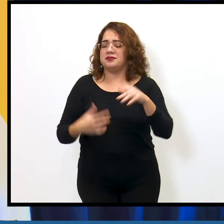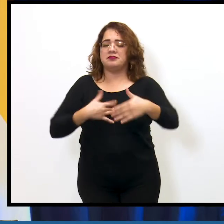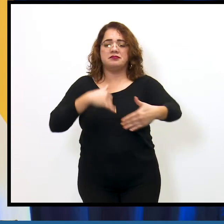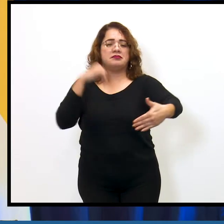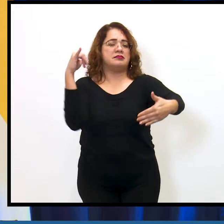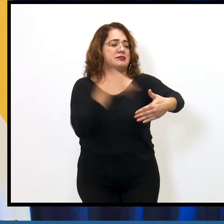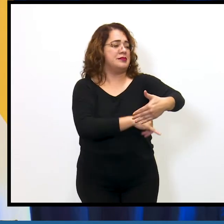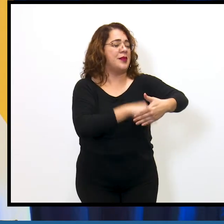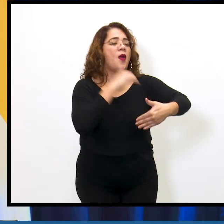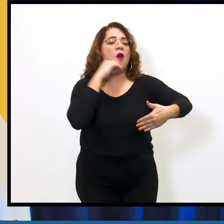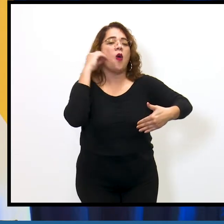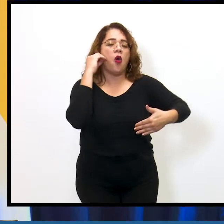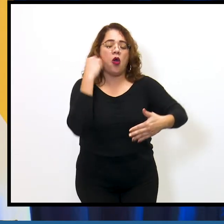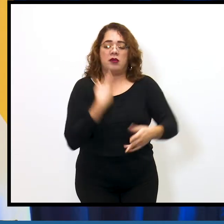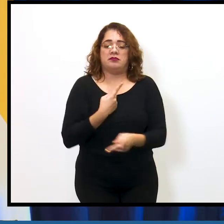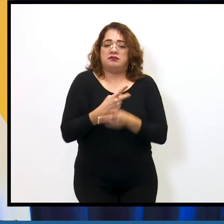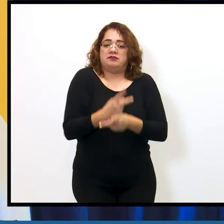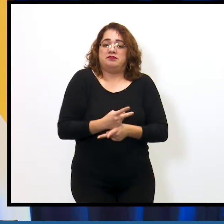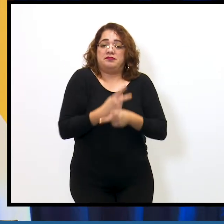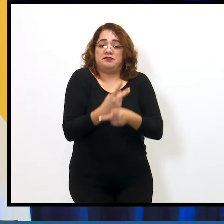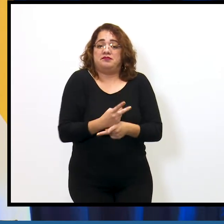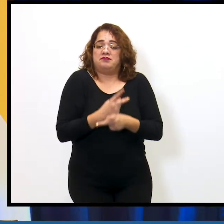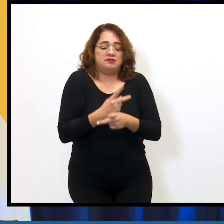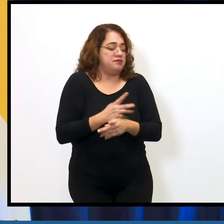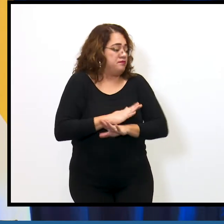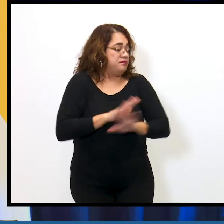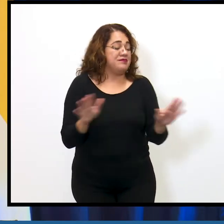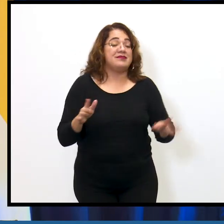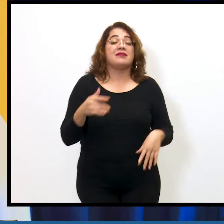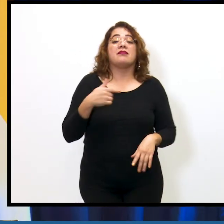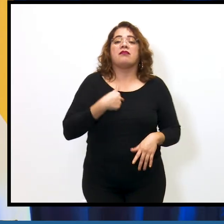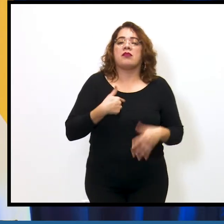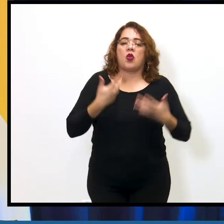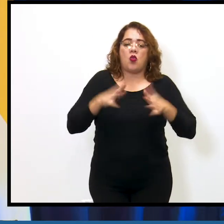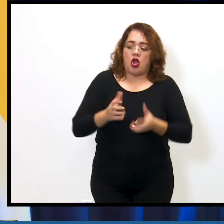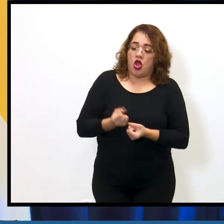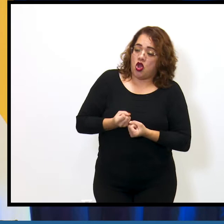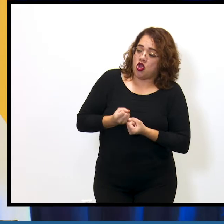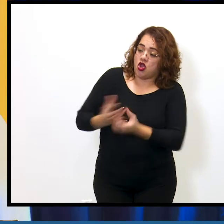and know that one of your family members could end up in the hospital because of what you did